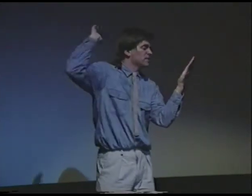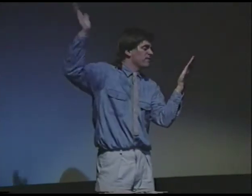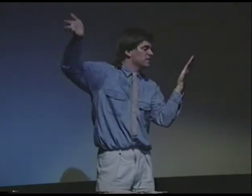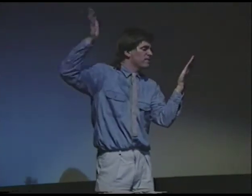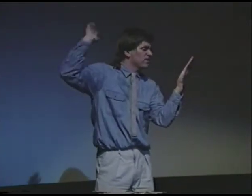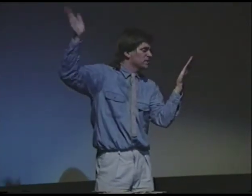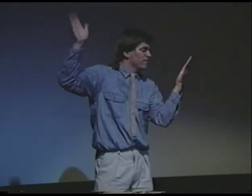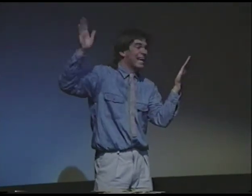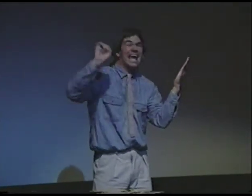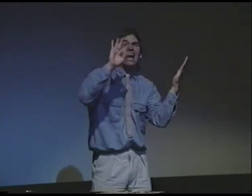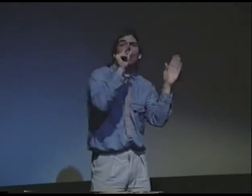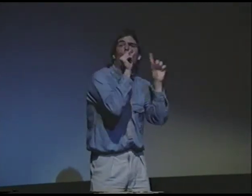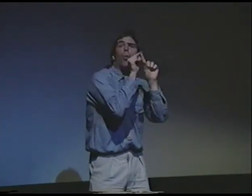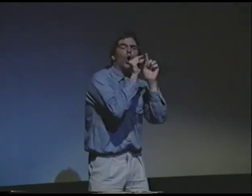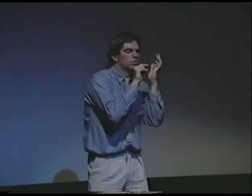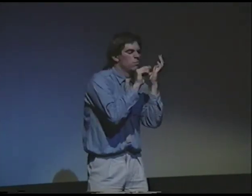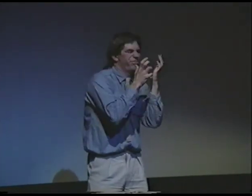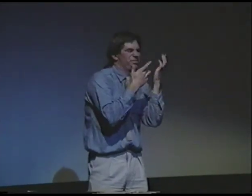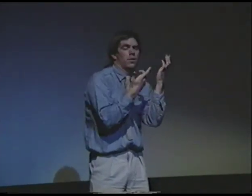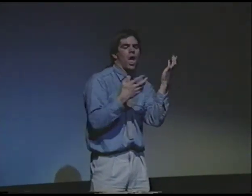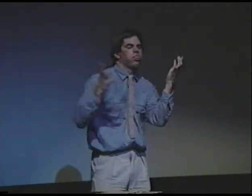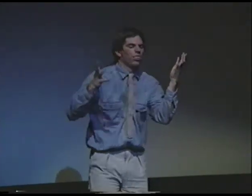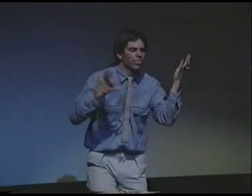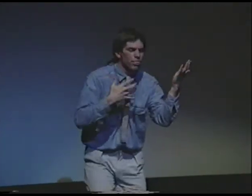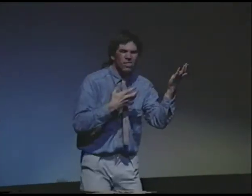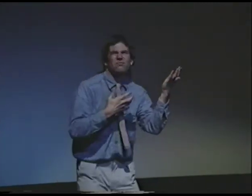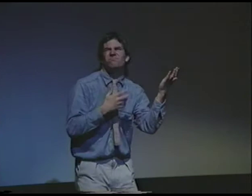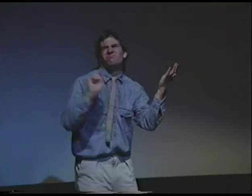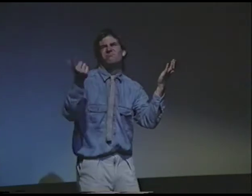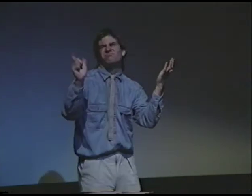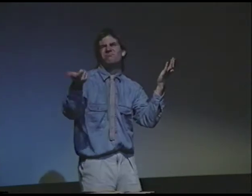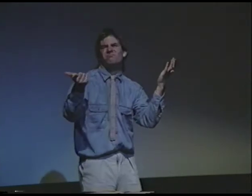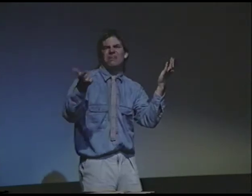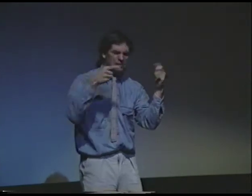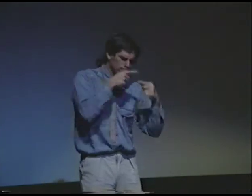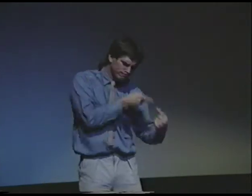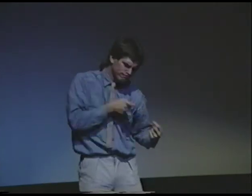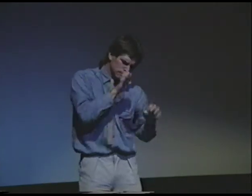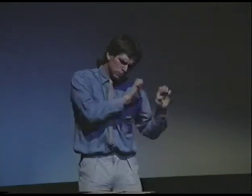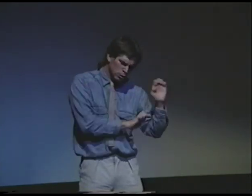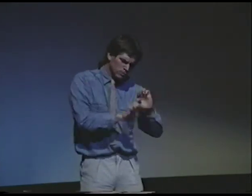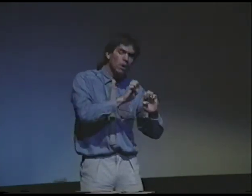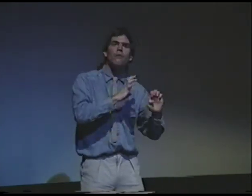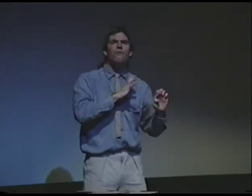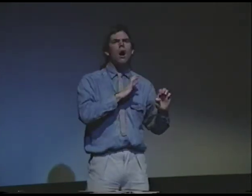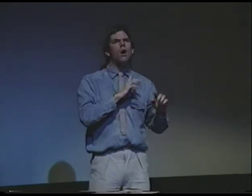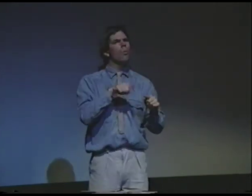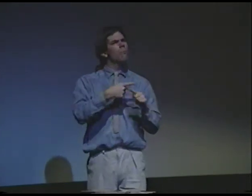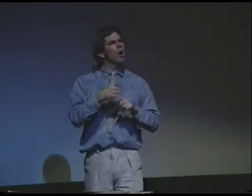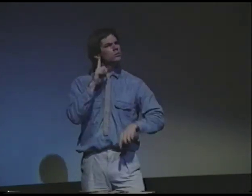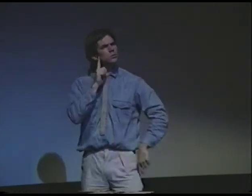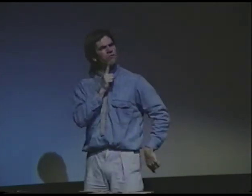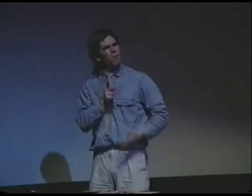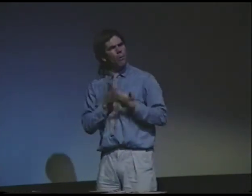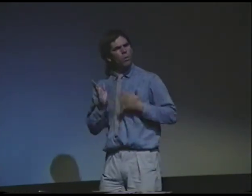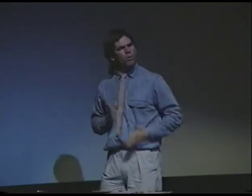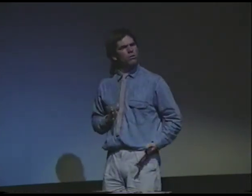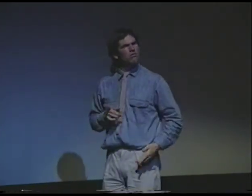And then they can stand up there and read it off of the piece of paper. And if the words' no good, then it doesn't sound good.